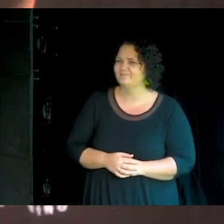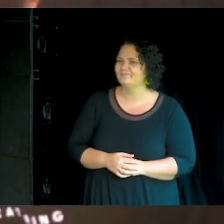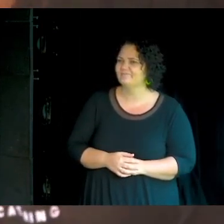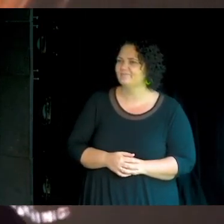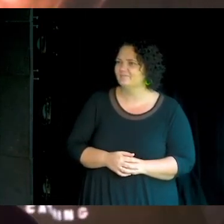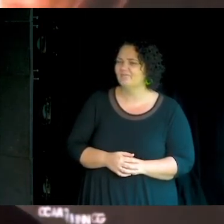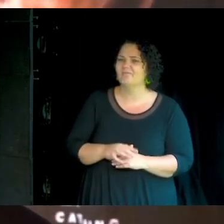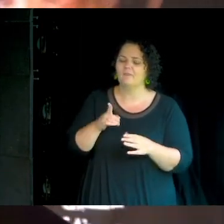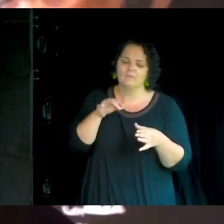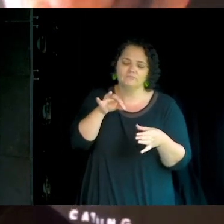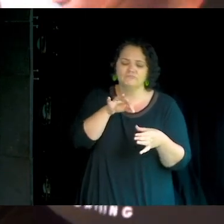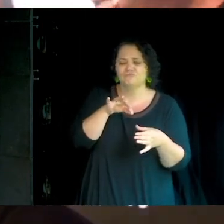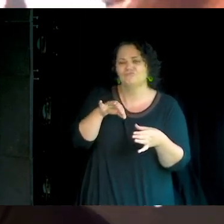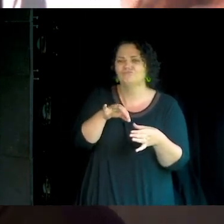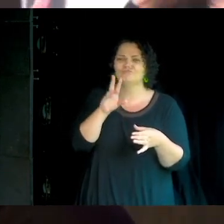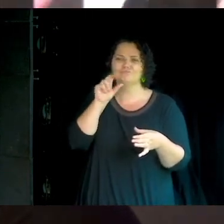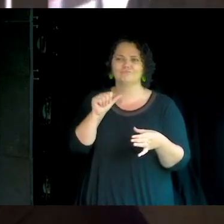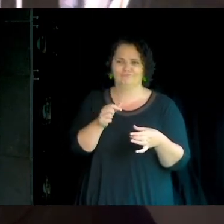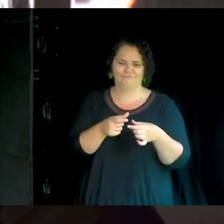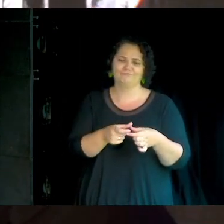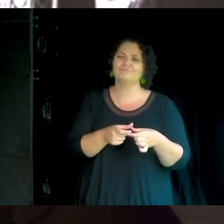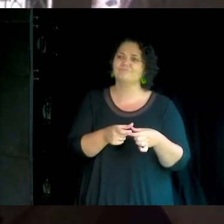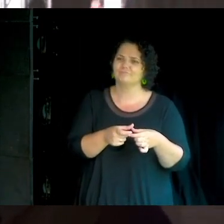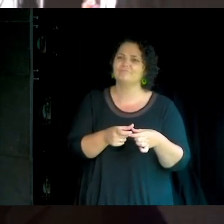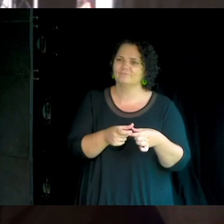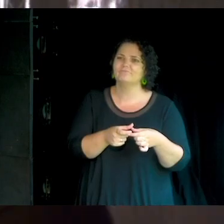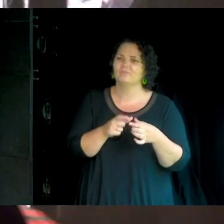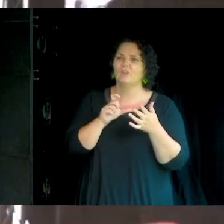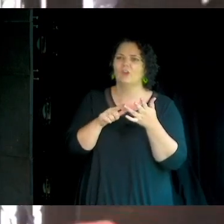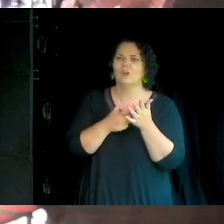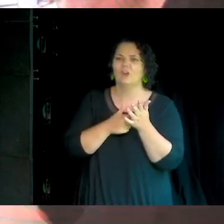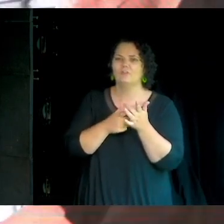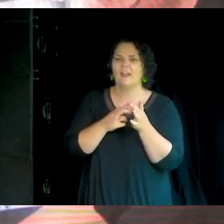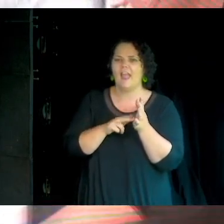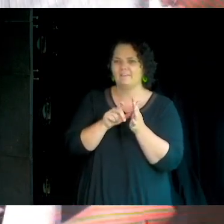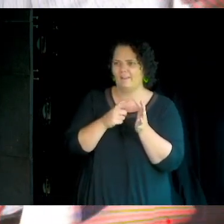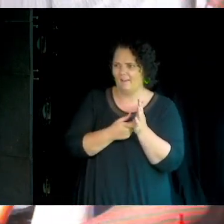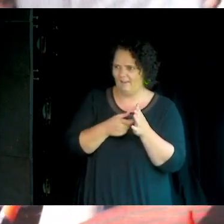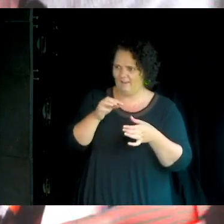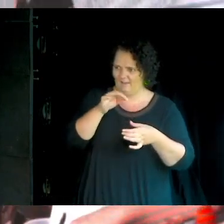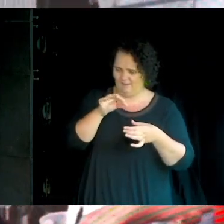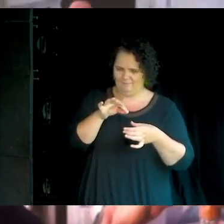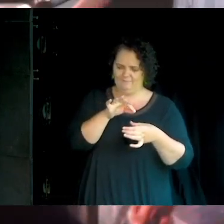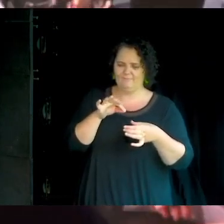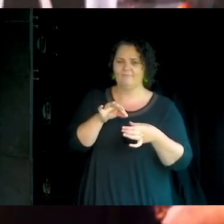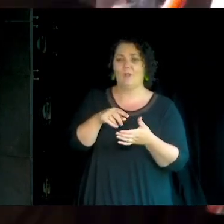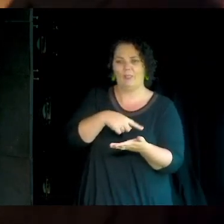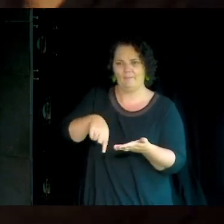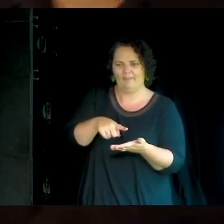one coriander oh sorry then I put it on the plate here we go fifty dollars